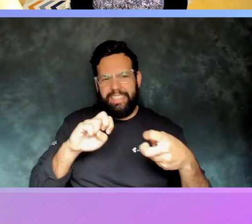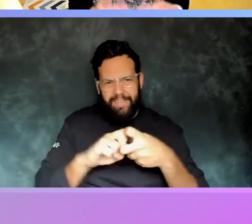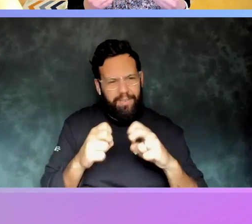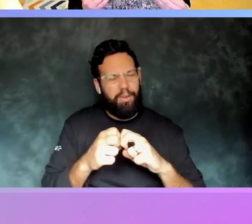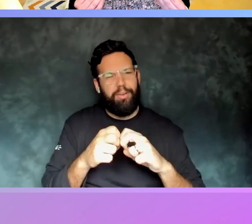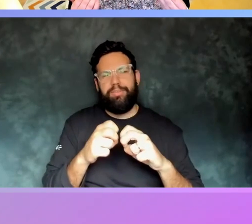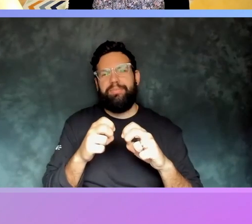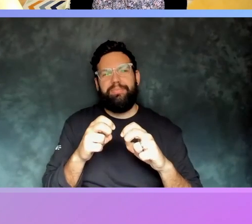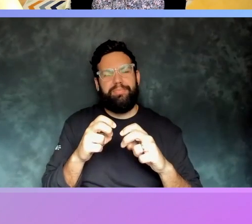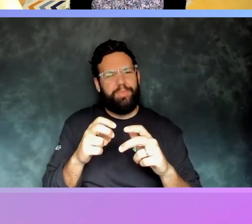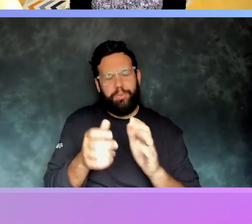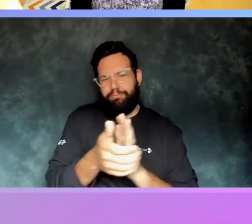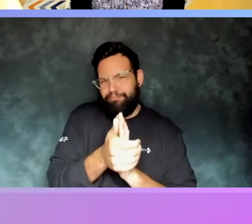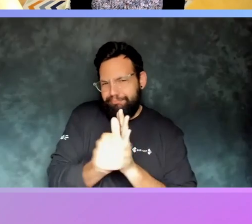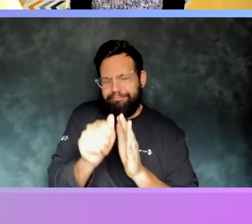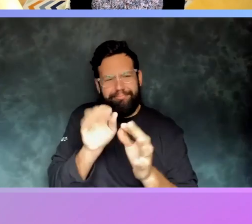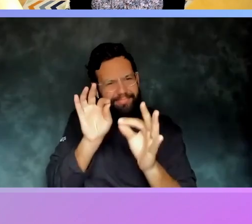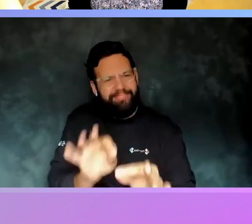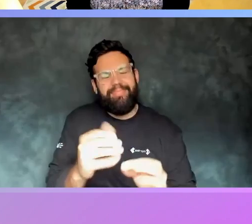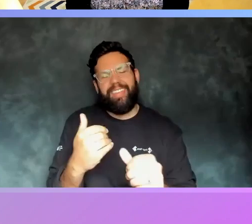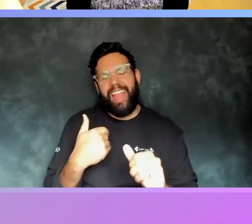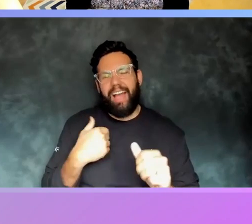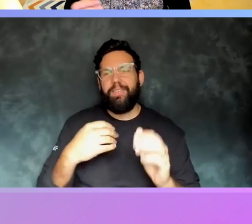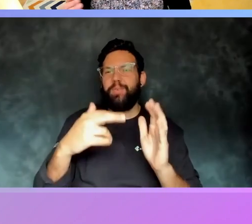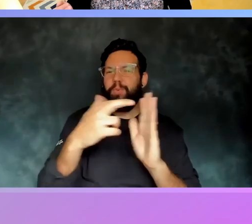under a taco recipe, whereas the tertiary ones are these